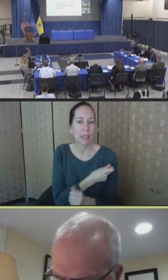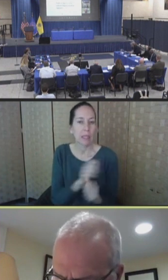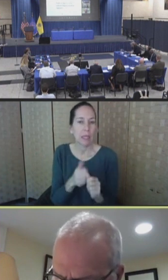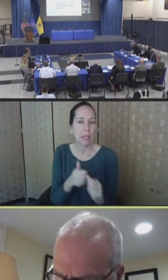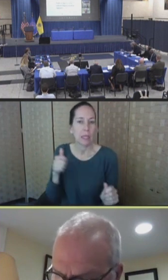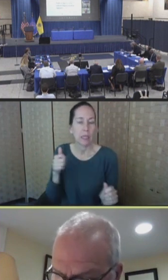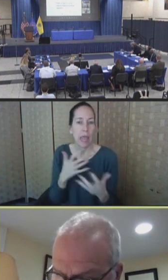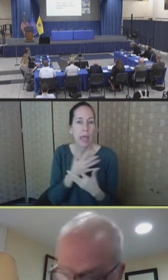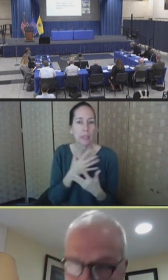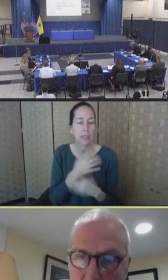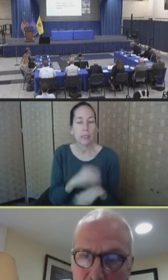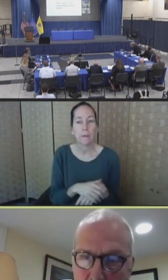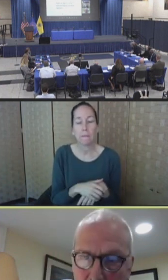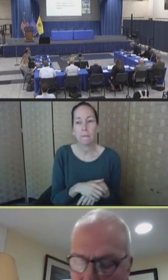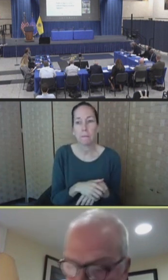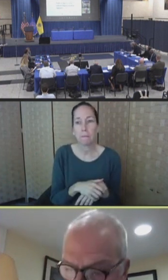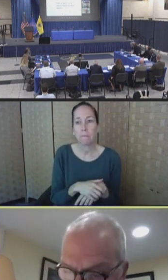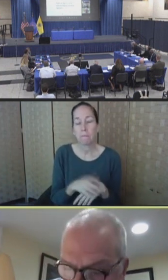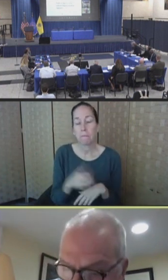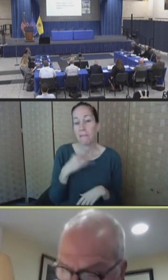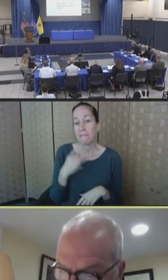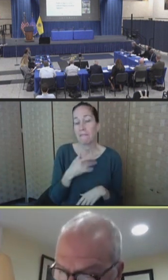and the report from this morning would be quite helpful to that whole effort.